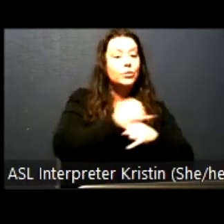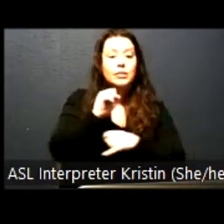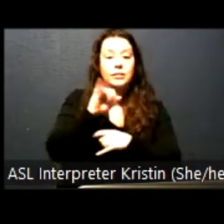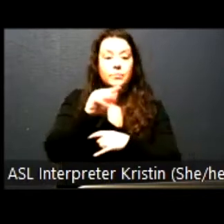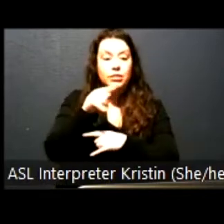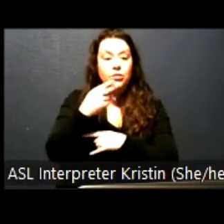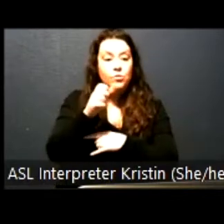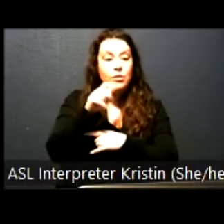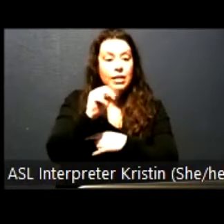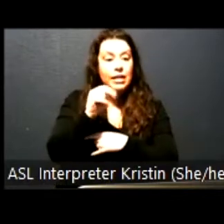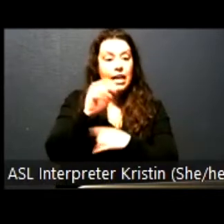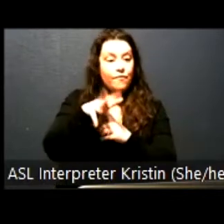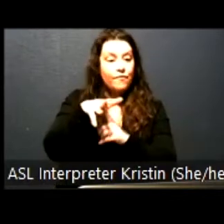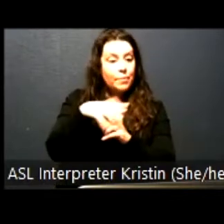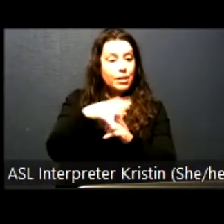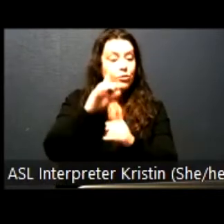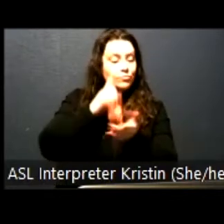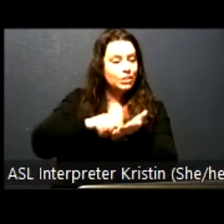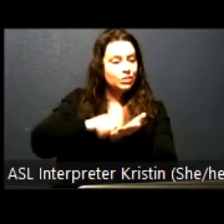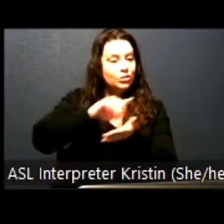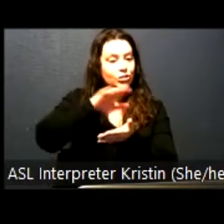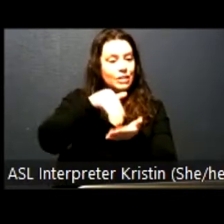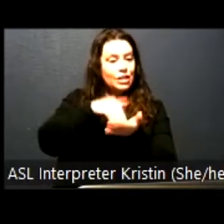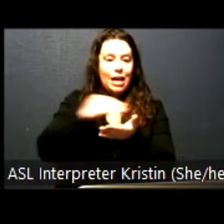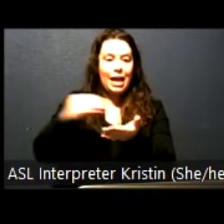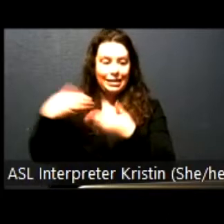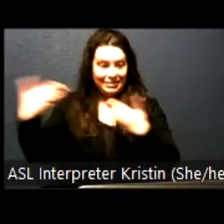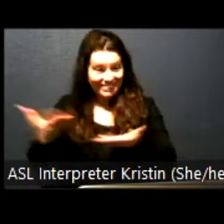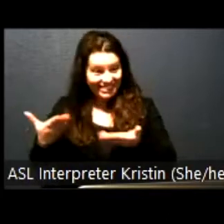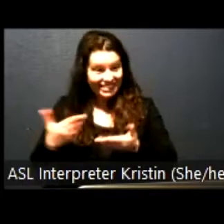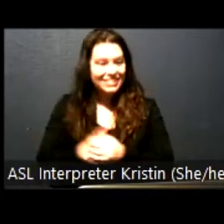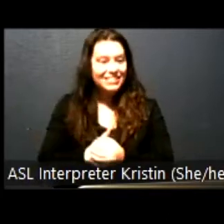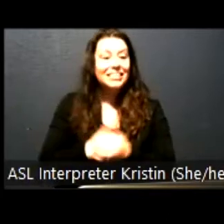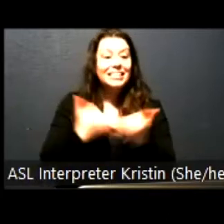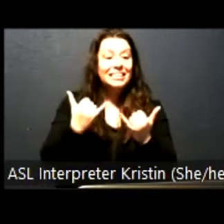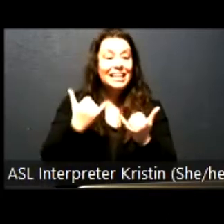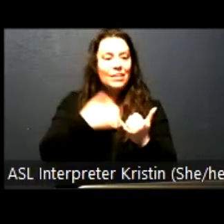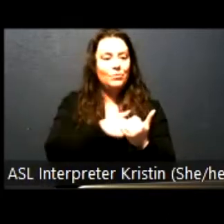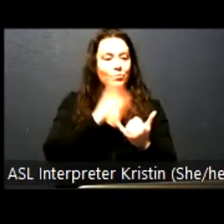So during this program you're going to gain knowledge of wildlife and wild places, understand